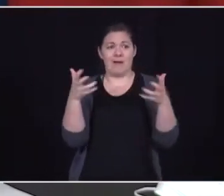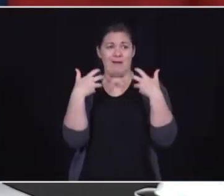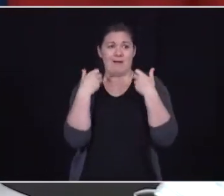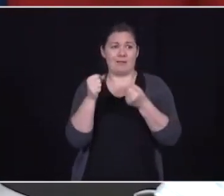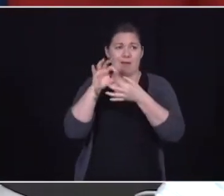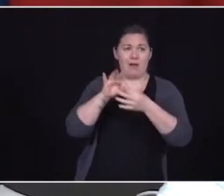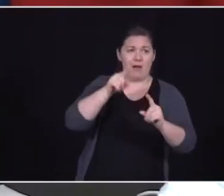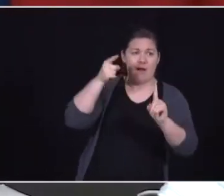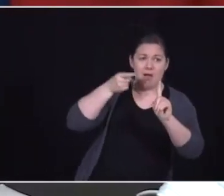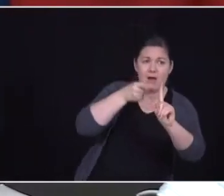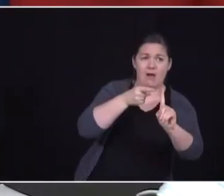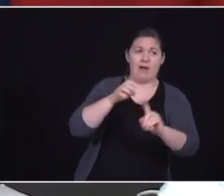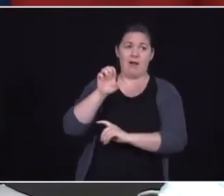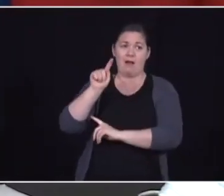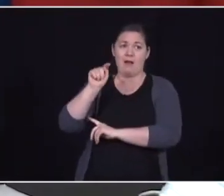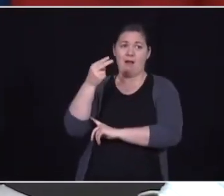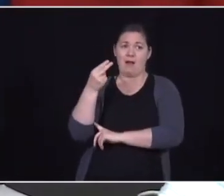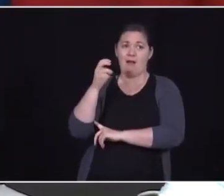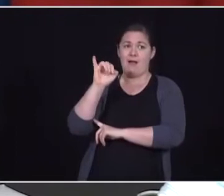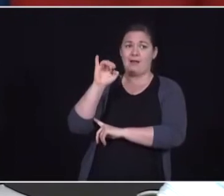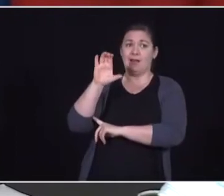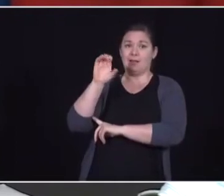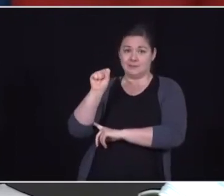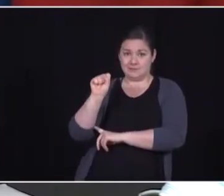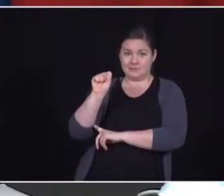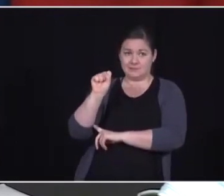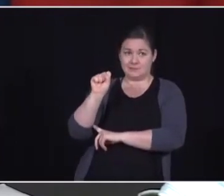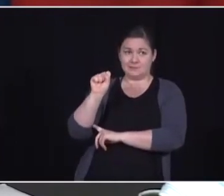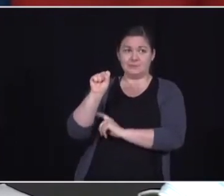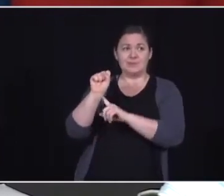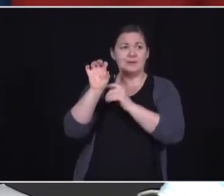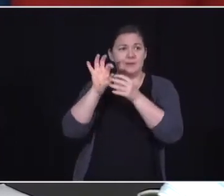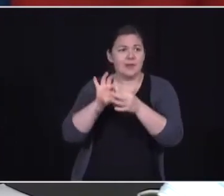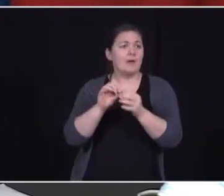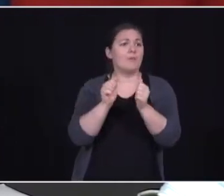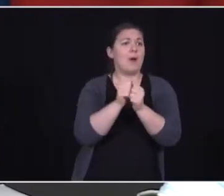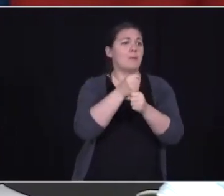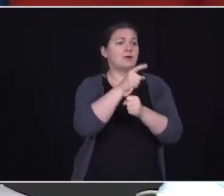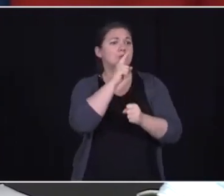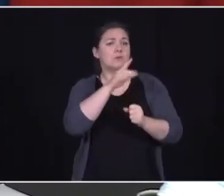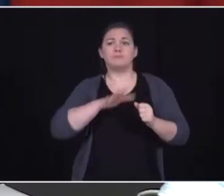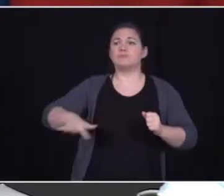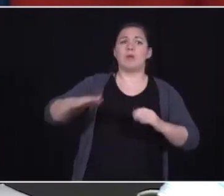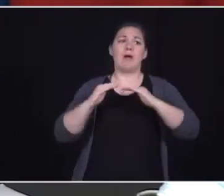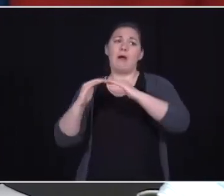research interest in public health access with a specific focus on ethical dimensions and the pursuit of health equity.